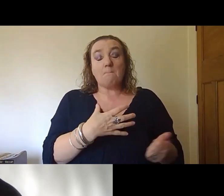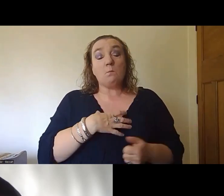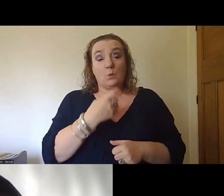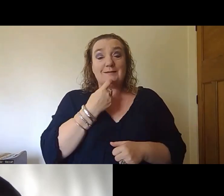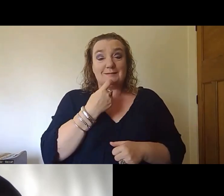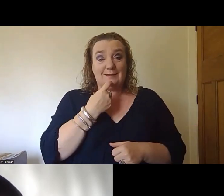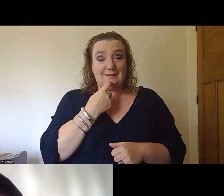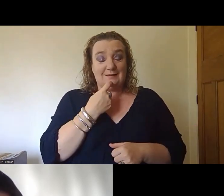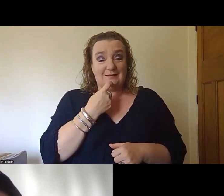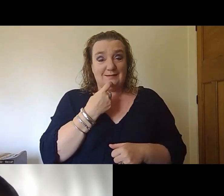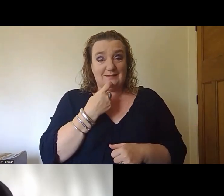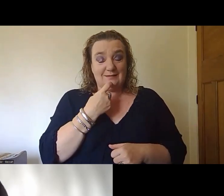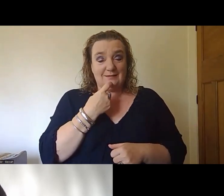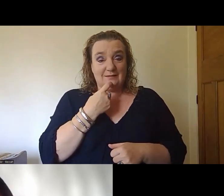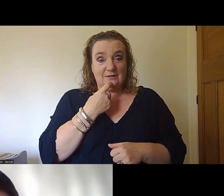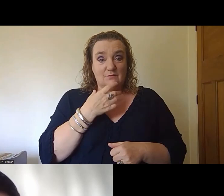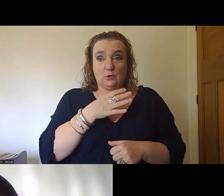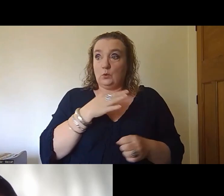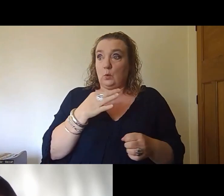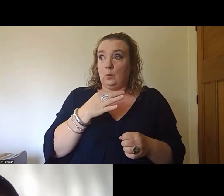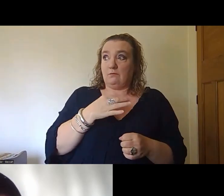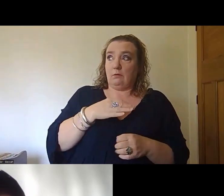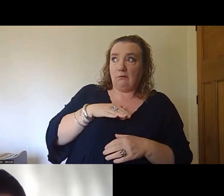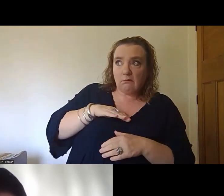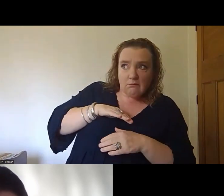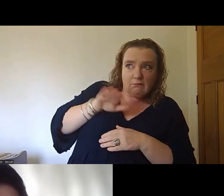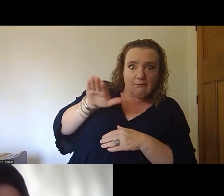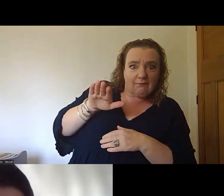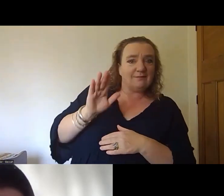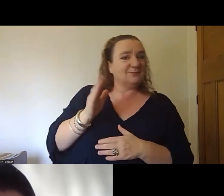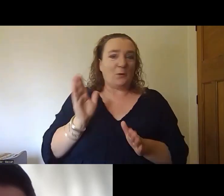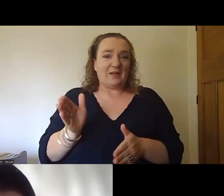'cause you don't have to step out of that comfort zone, and- Yes. - Acknowledge that, okay,